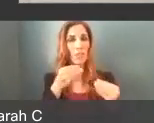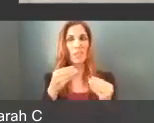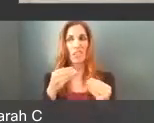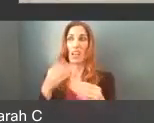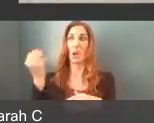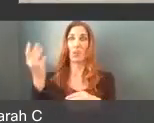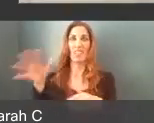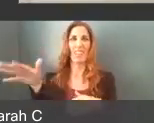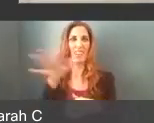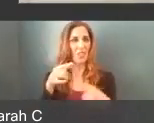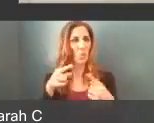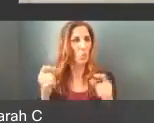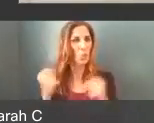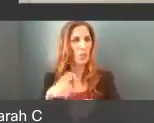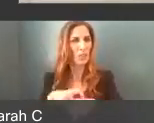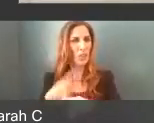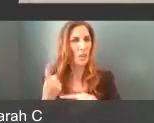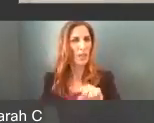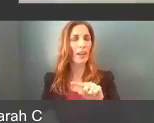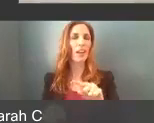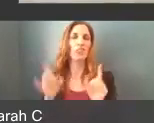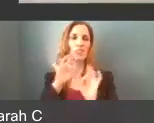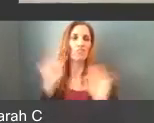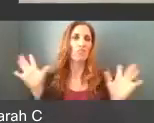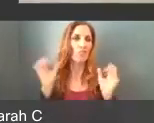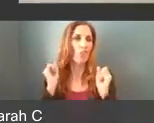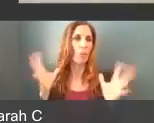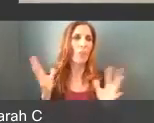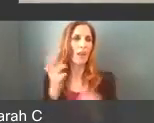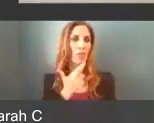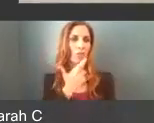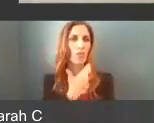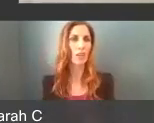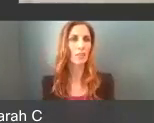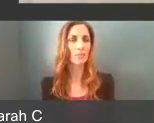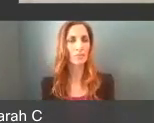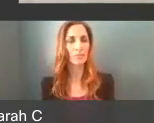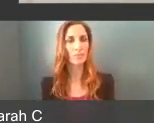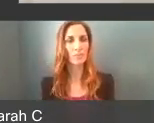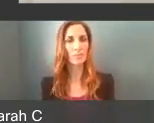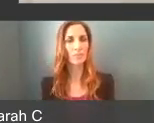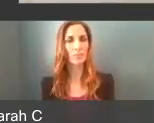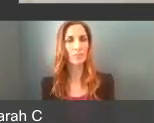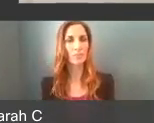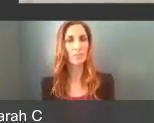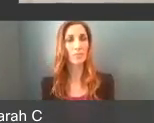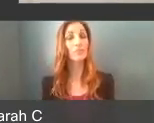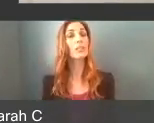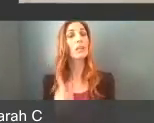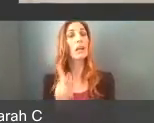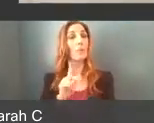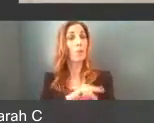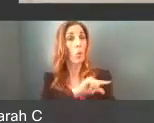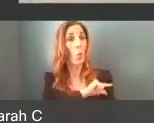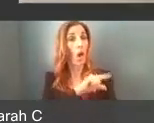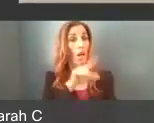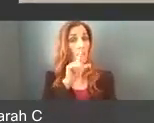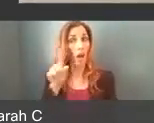been brutal on many restaurants. Eligible grant applicants must have been a for-profit restaurant,